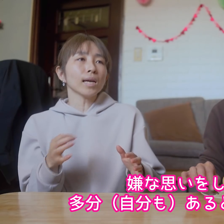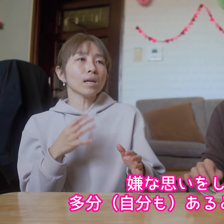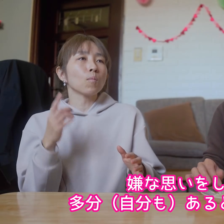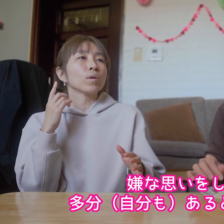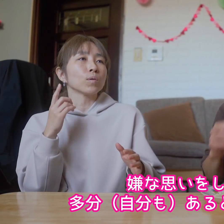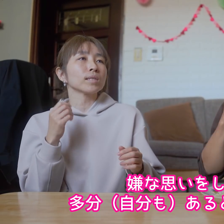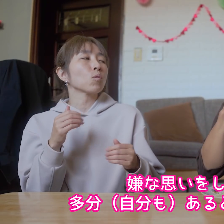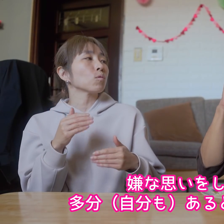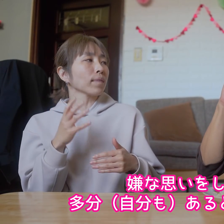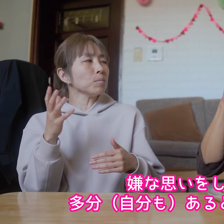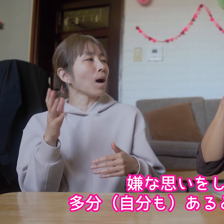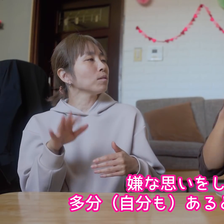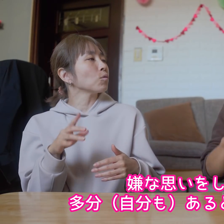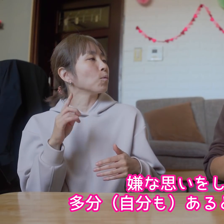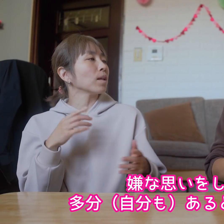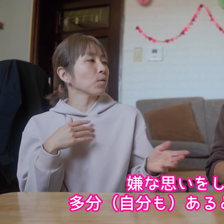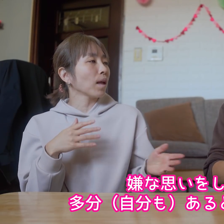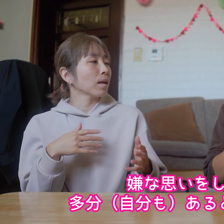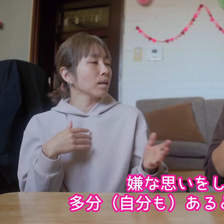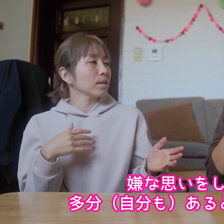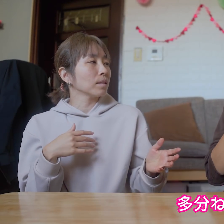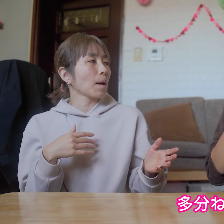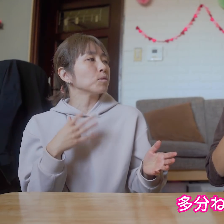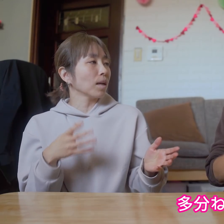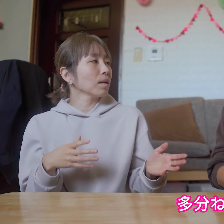(Mom)I think I've probably had some bad experiences too. (Why I don't feel discriminated against much) Probably